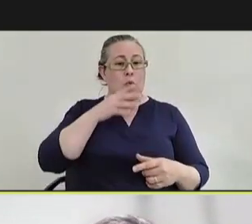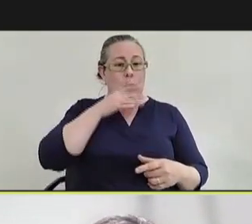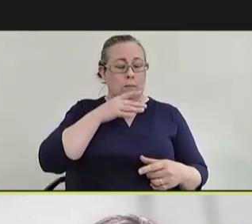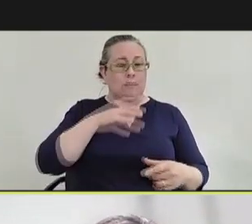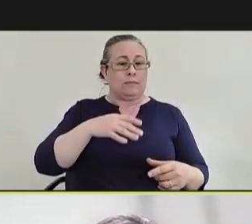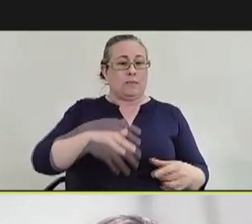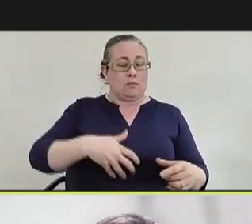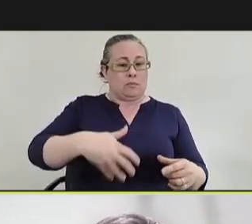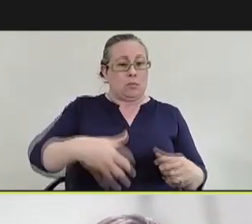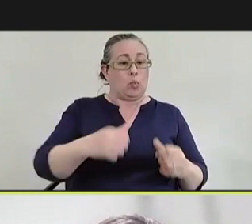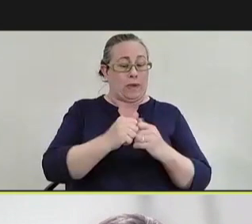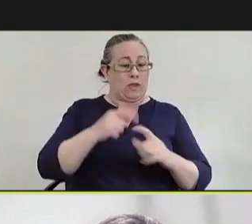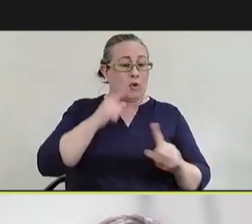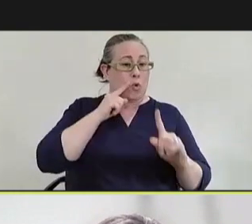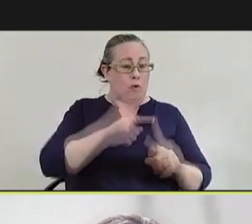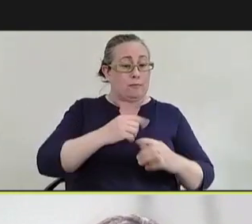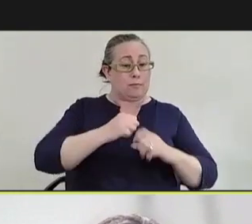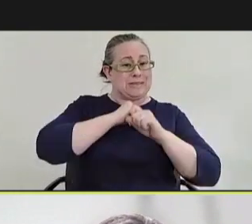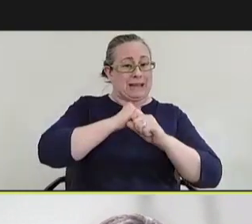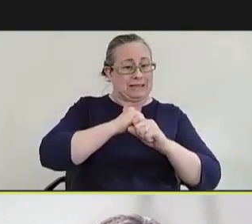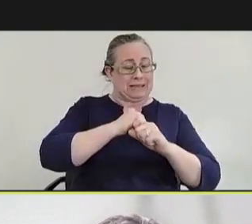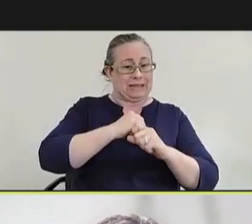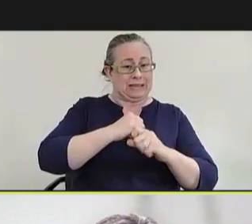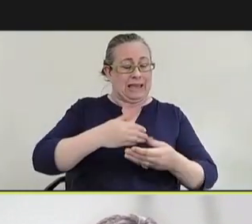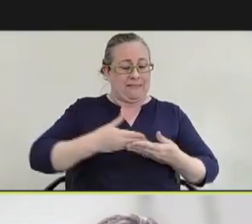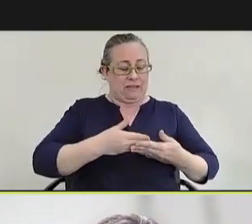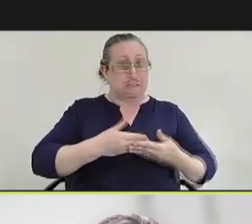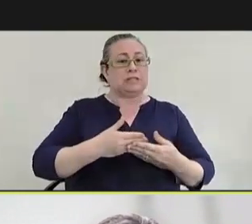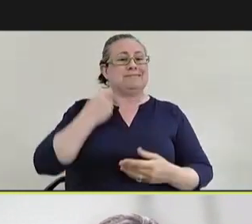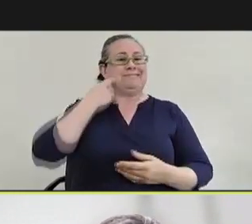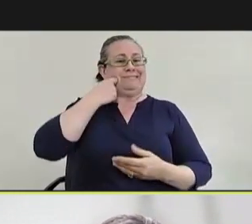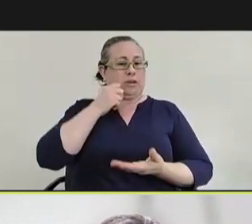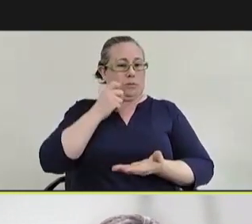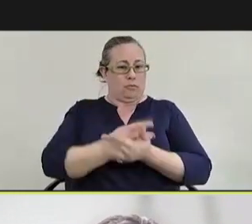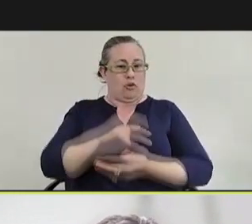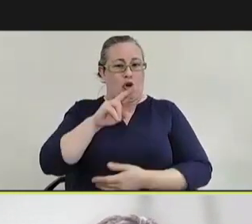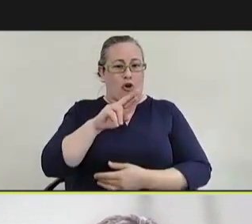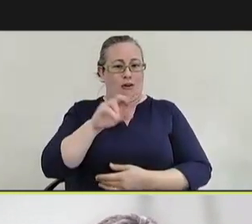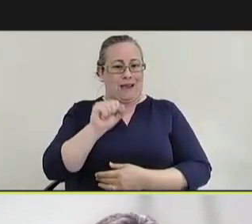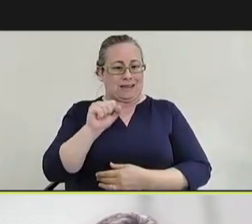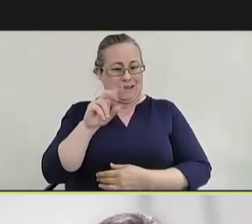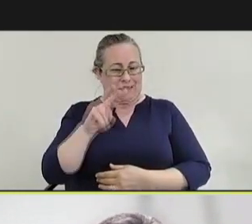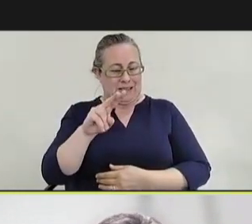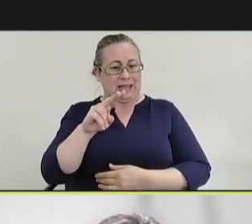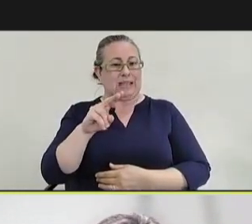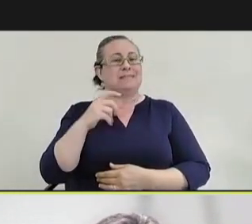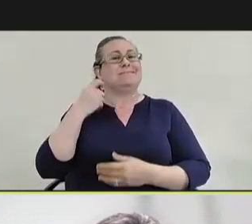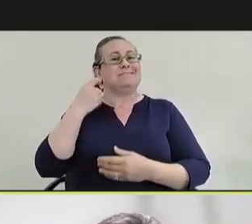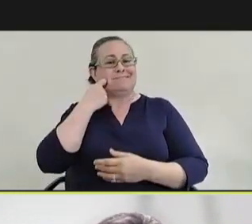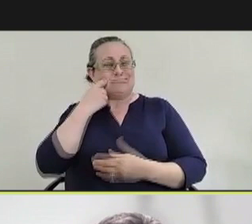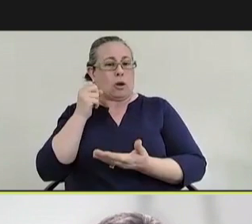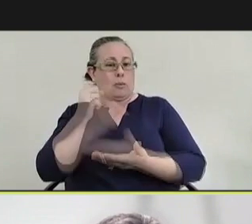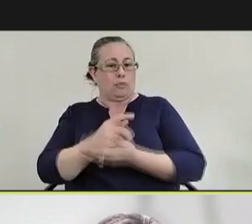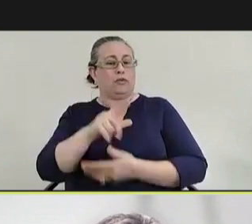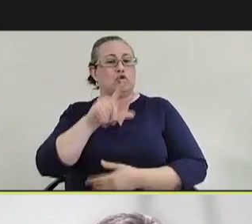infant is the newly approved RSV vaccine in 2023. These are recommendations that are consistent